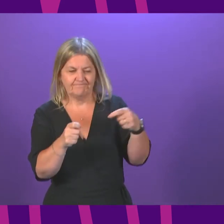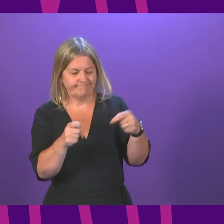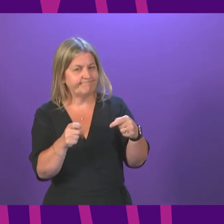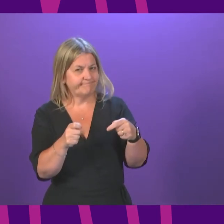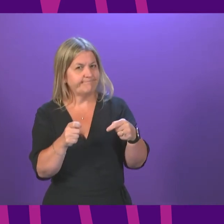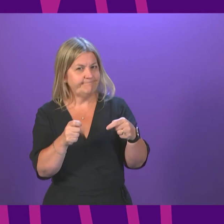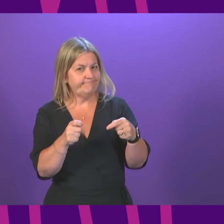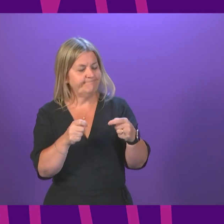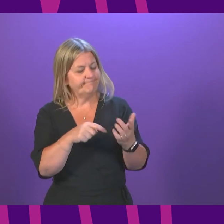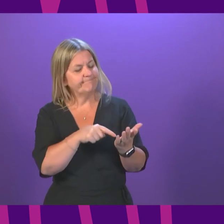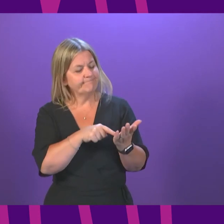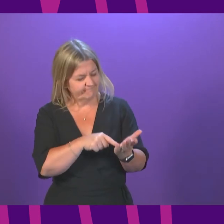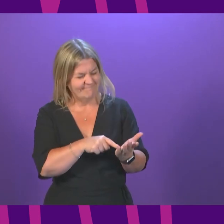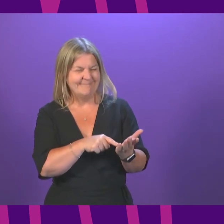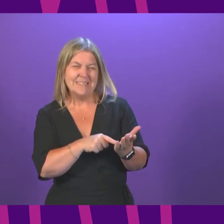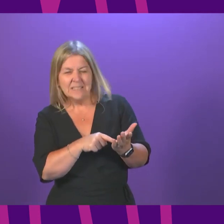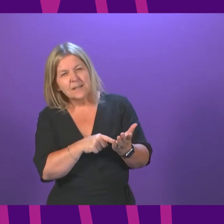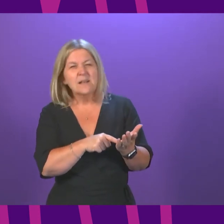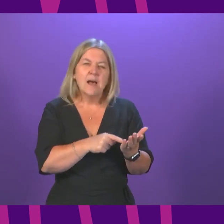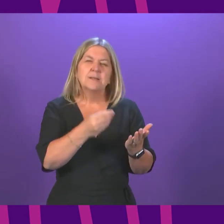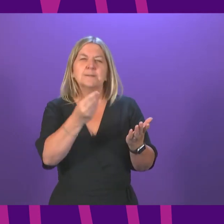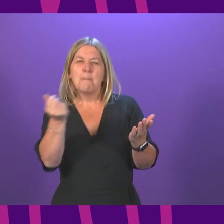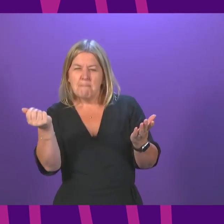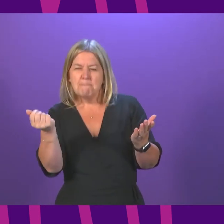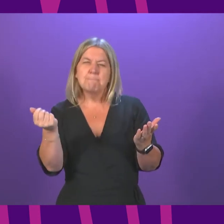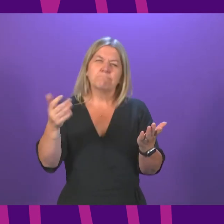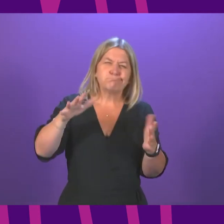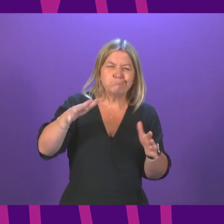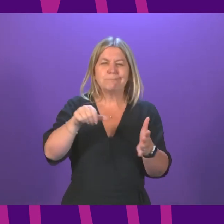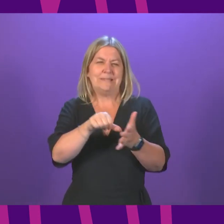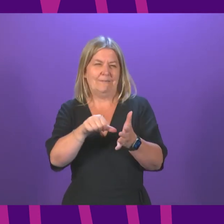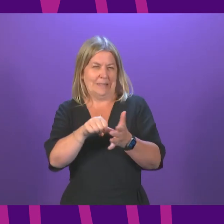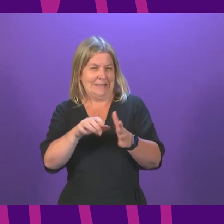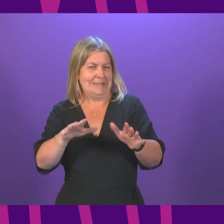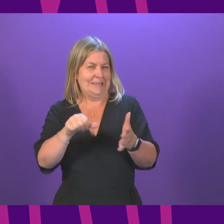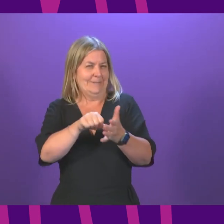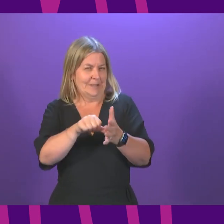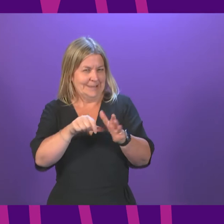a bit of trickiness, if I am allowed to put that word into the parliamentary record. There